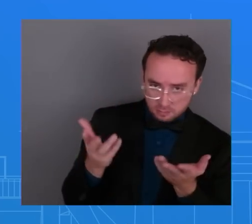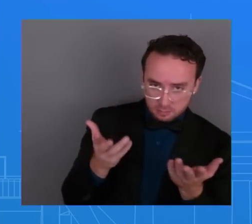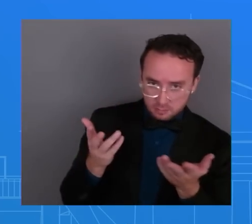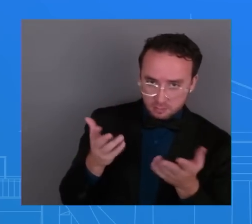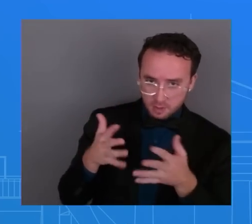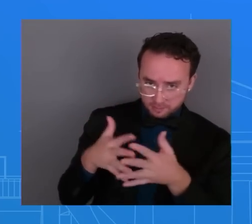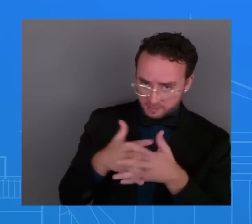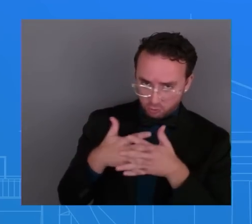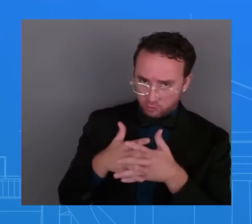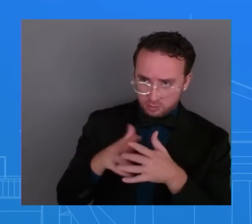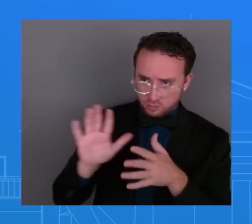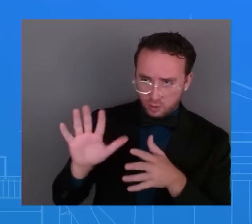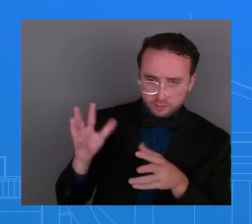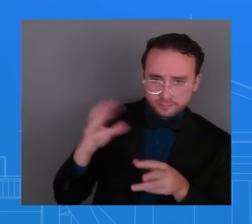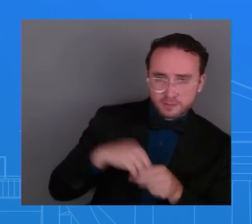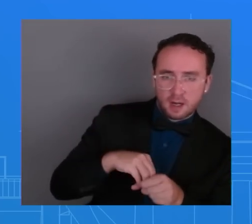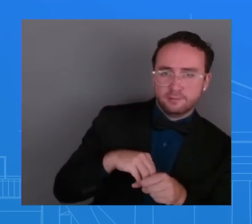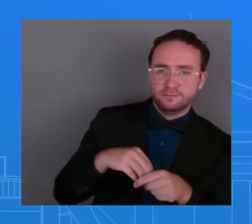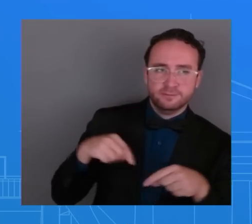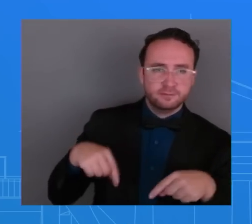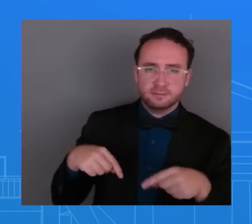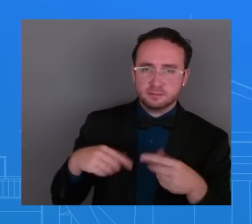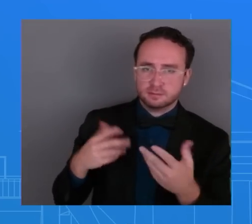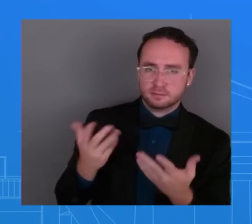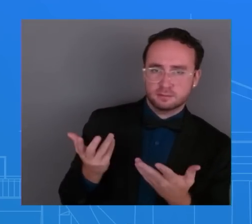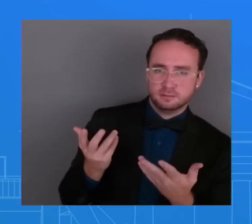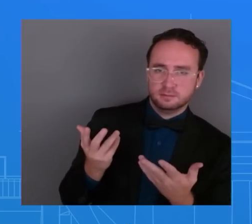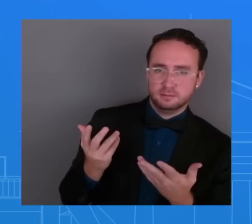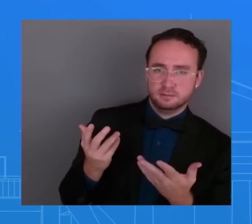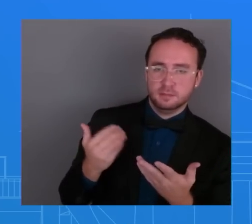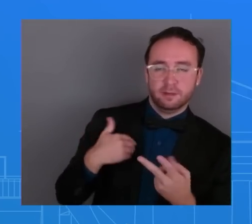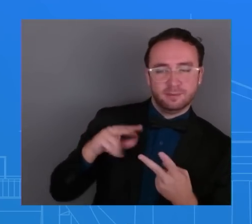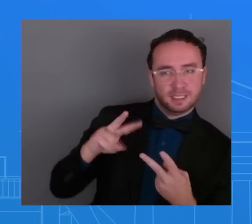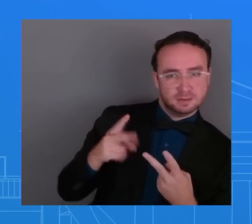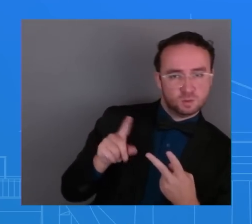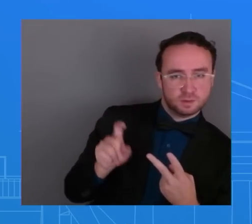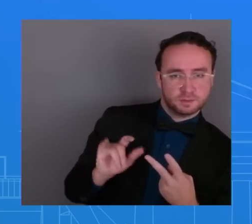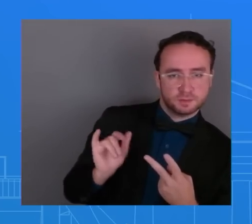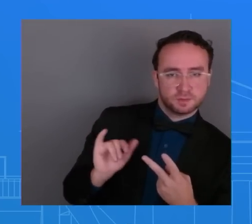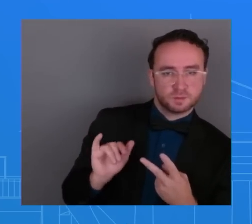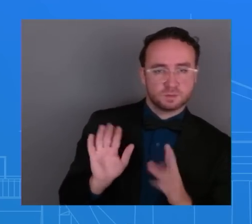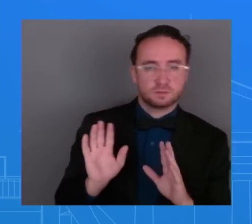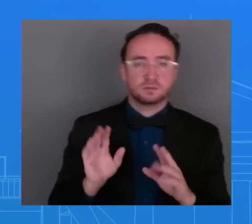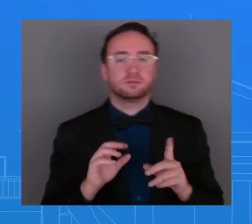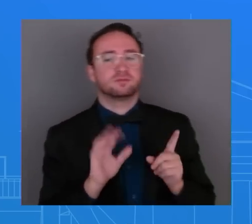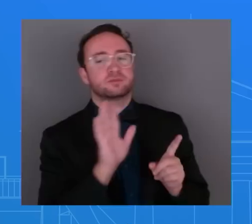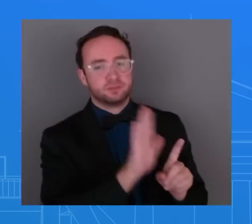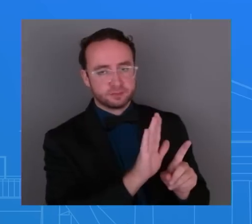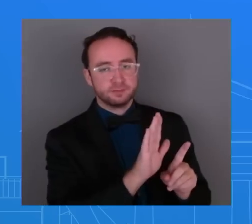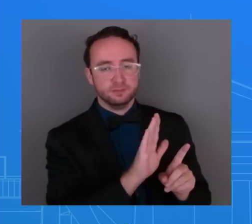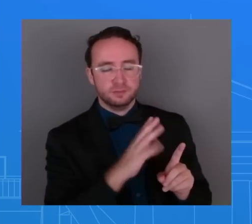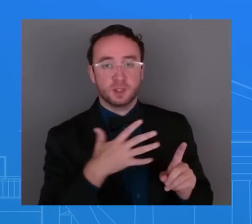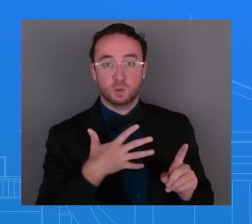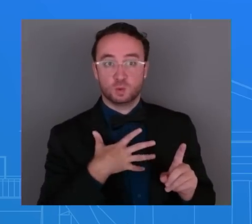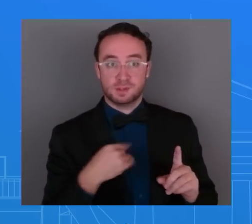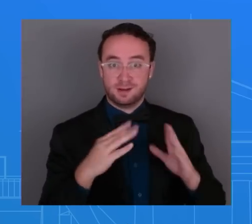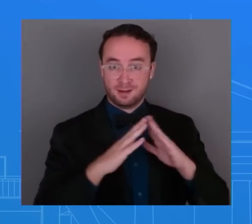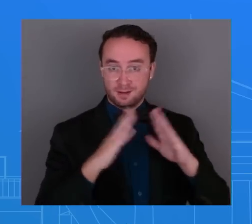the White House has repeatedly warned of the deep- -- deepening security partnership between Russia and Iran